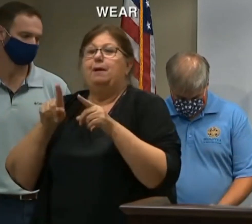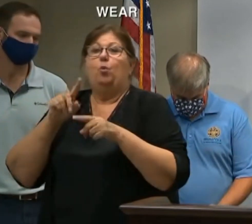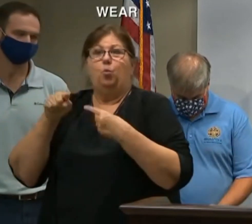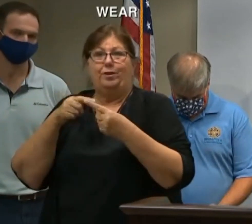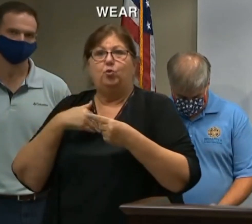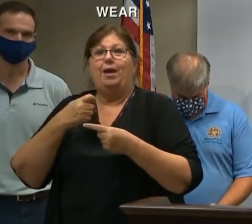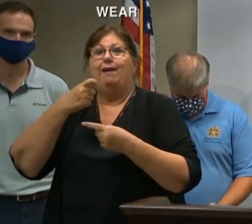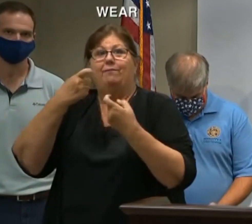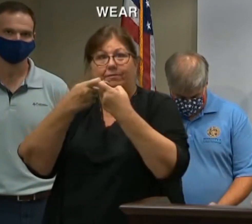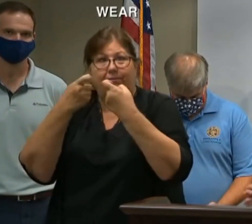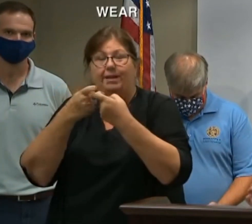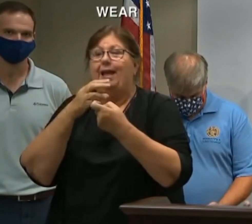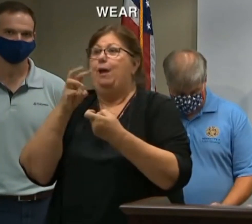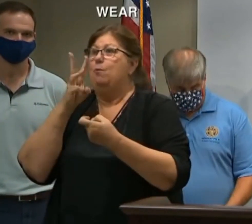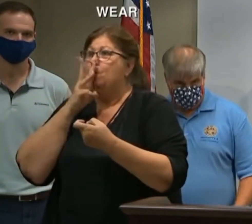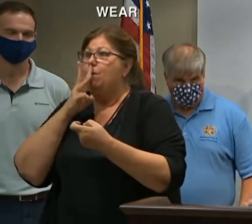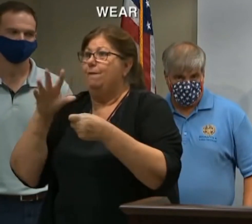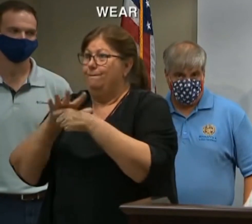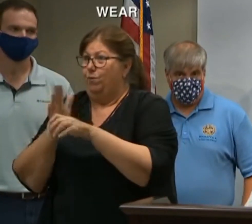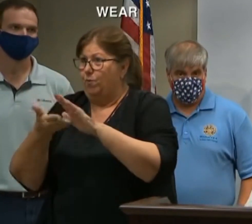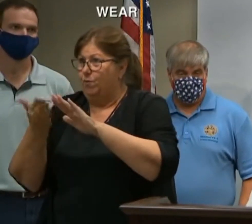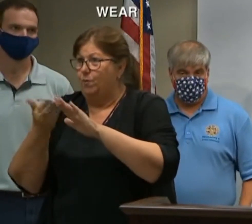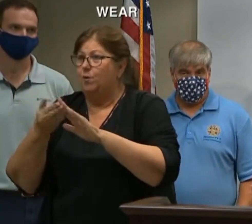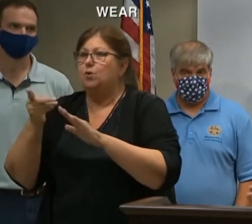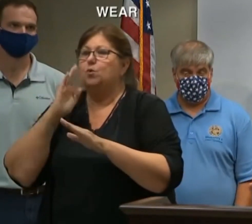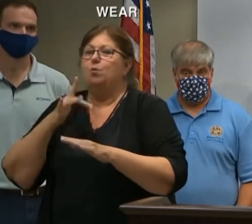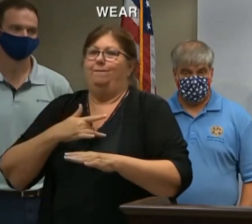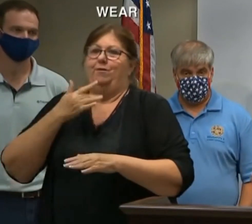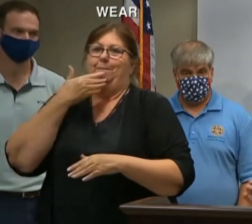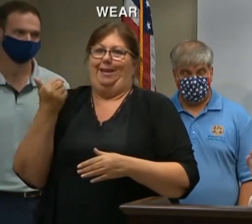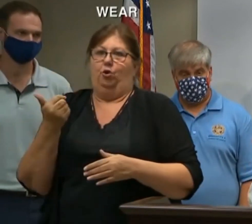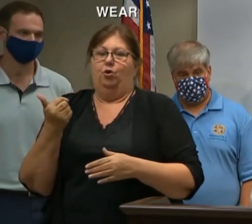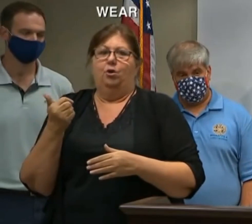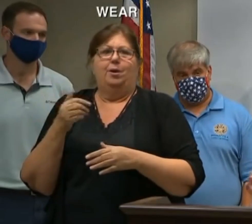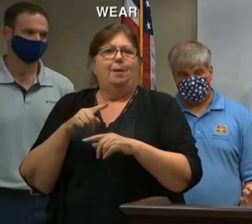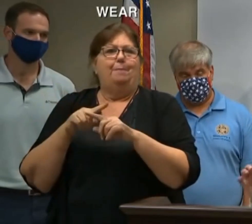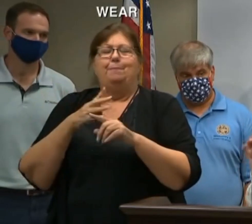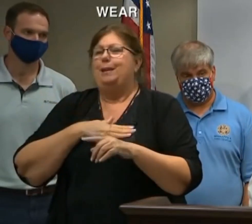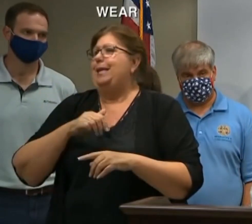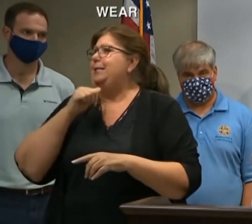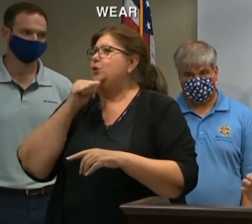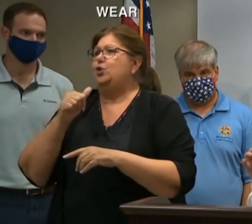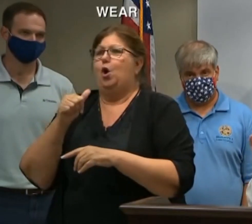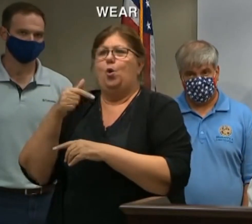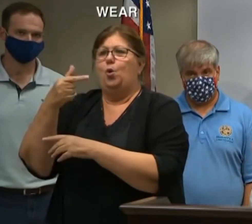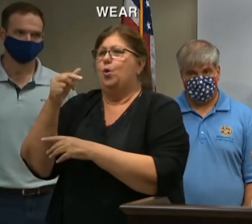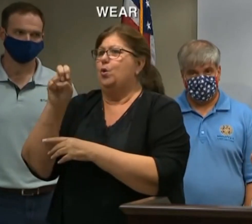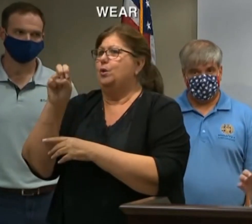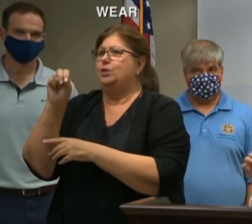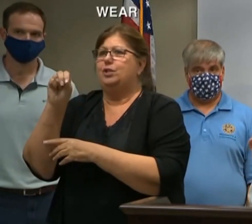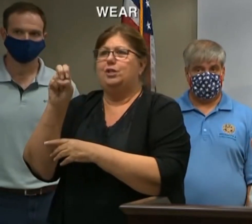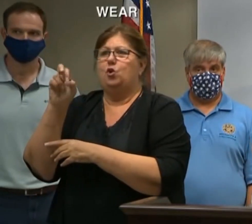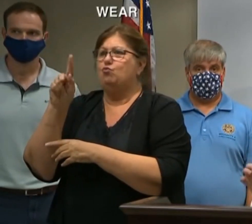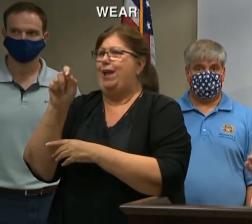better but but please be safe and please do not put your generators in a area that does not